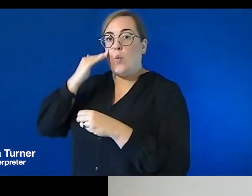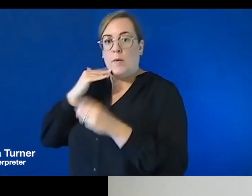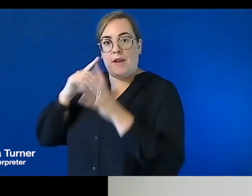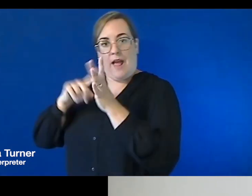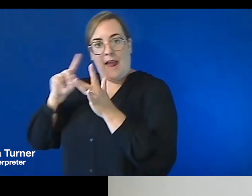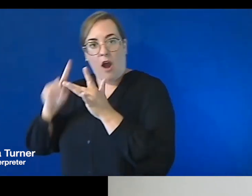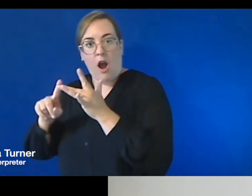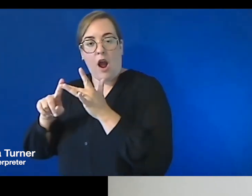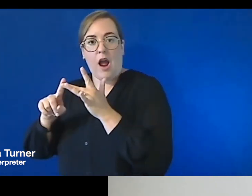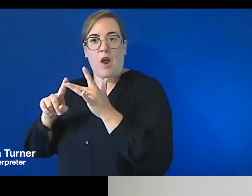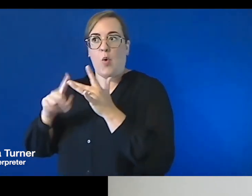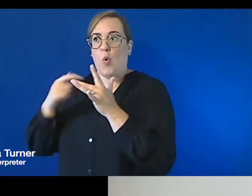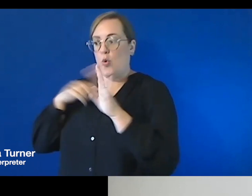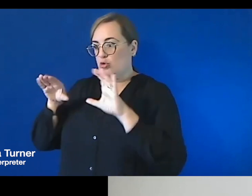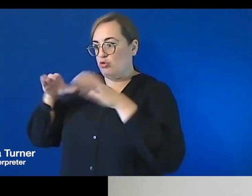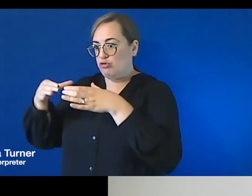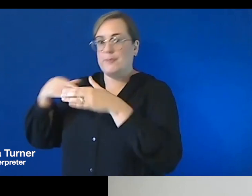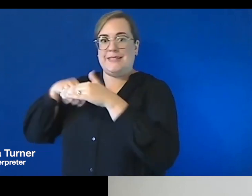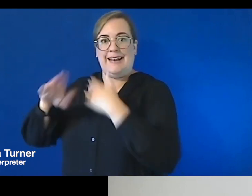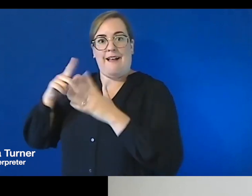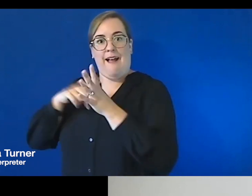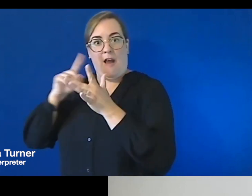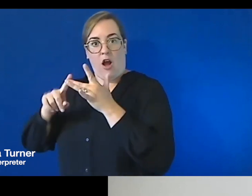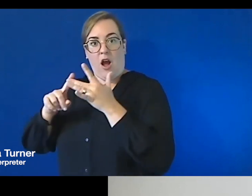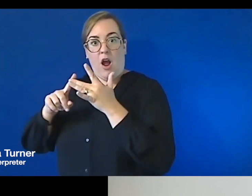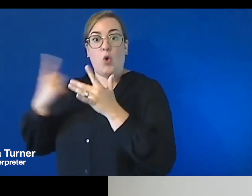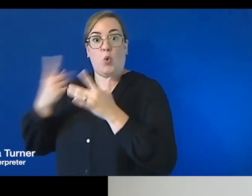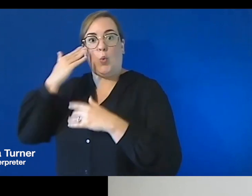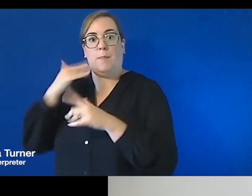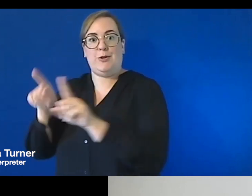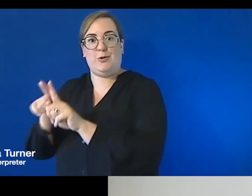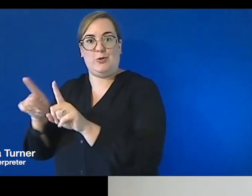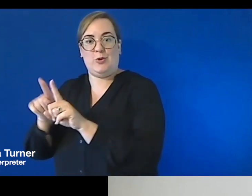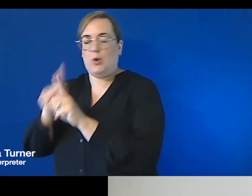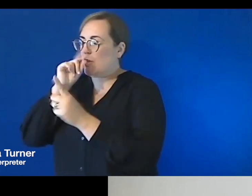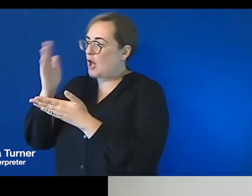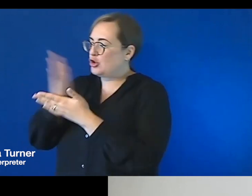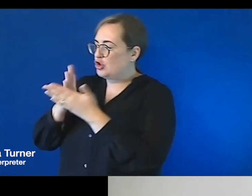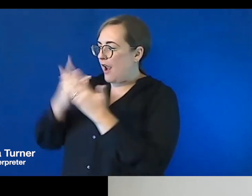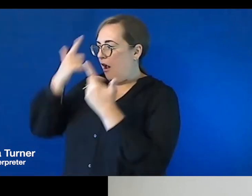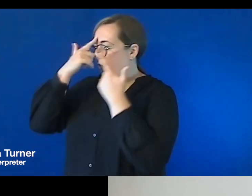because it help you to find like-minded people and share and exchange ideas to come up with some